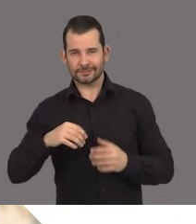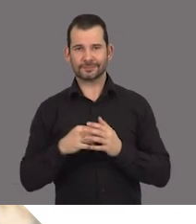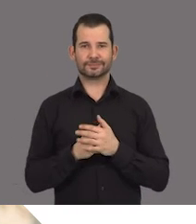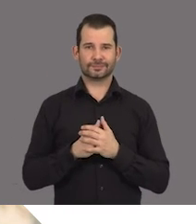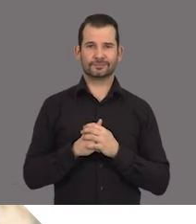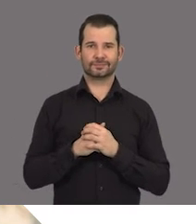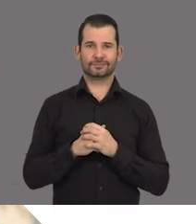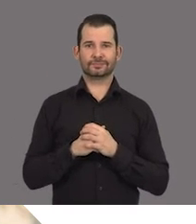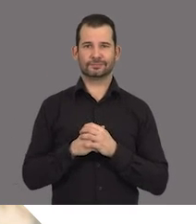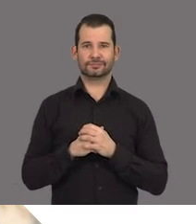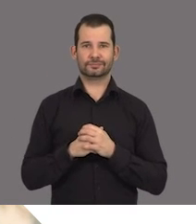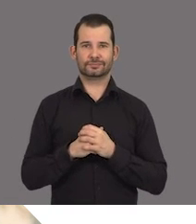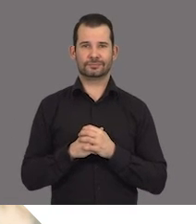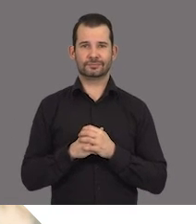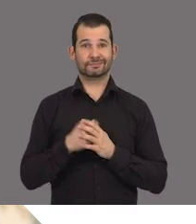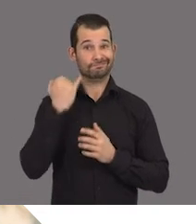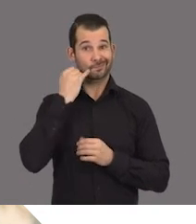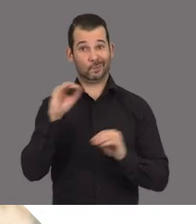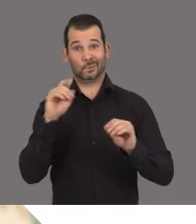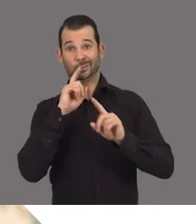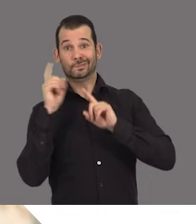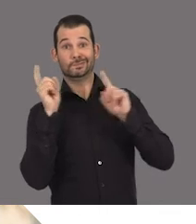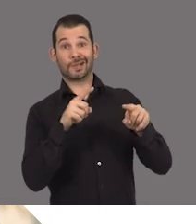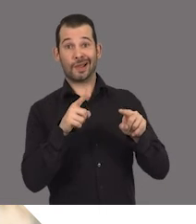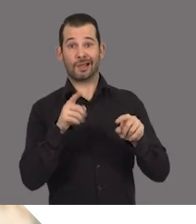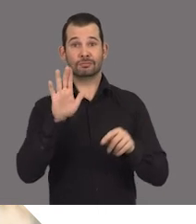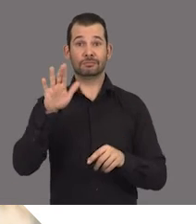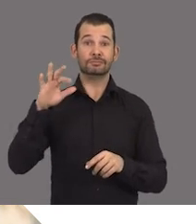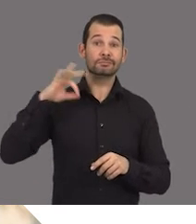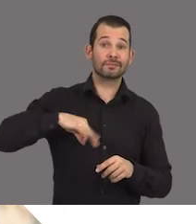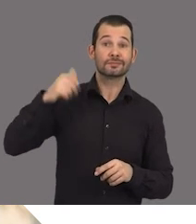If you don’t respond, your benefit or credit payments will stop,